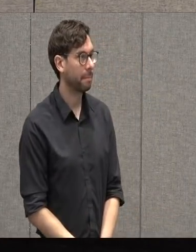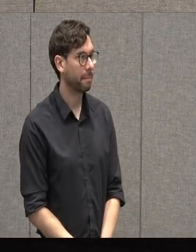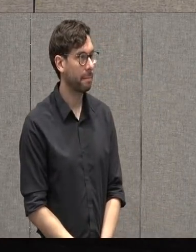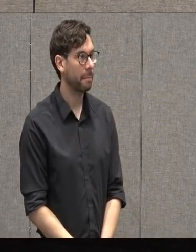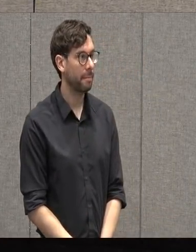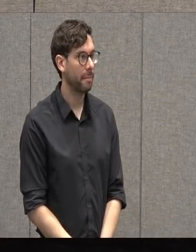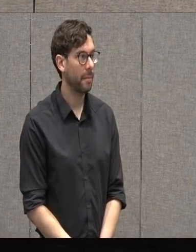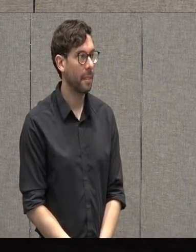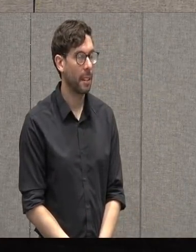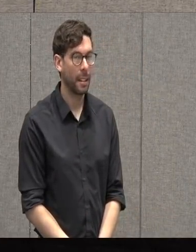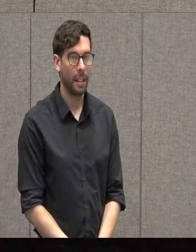Bouncing.